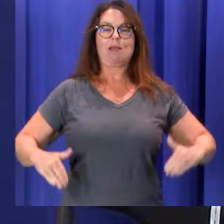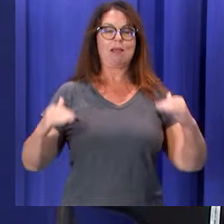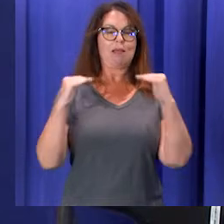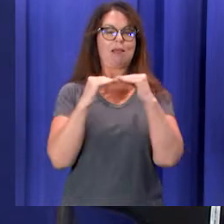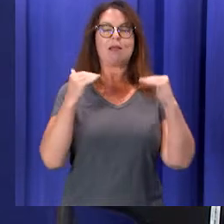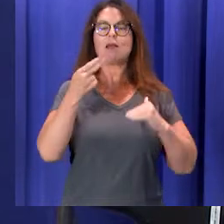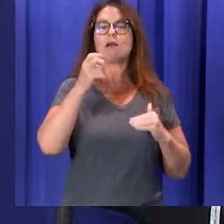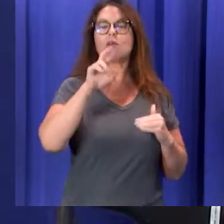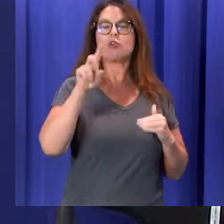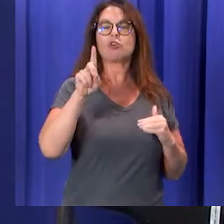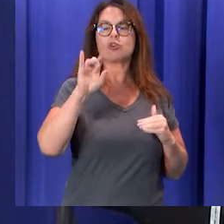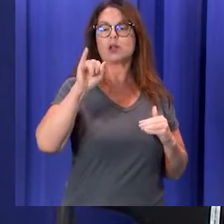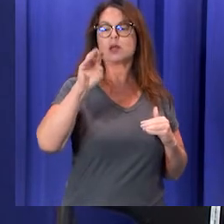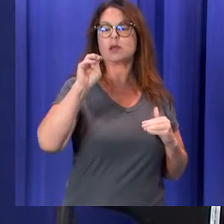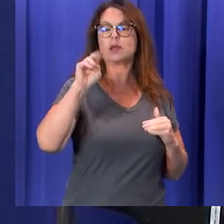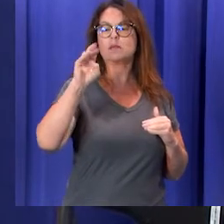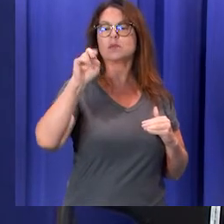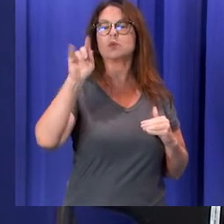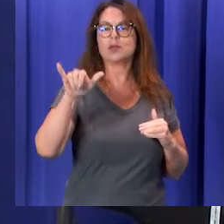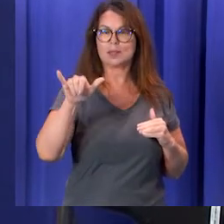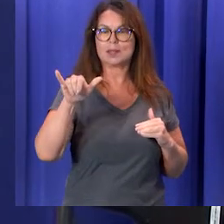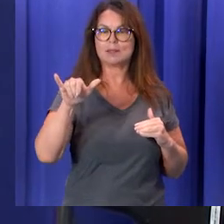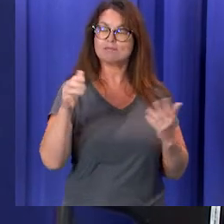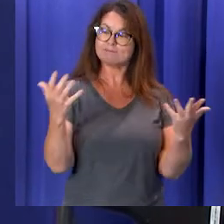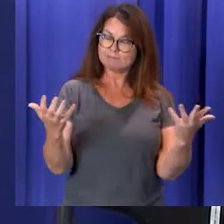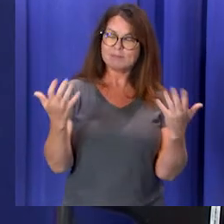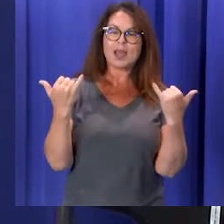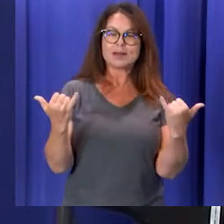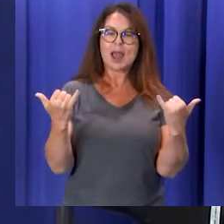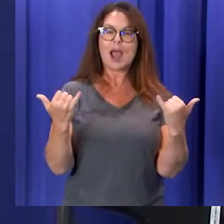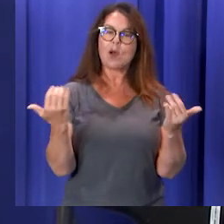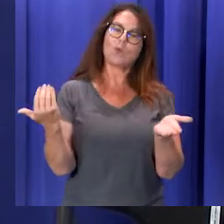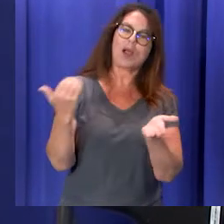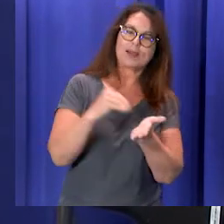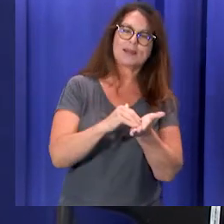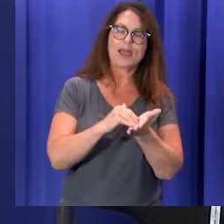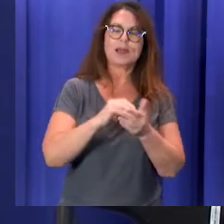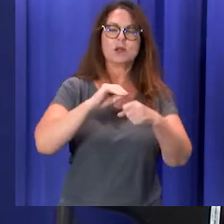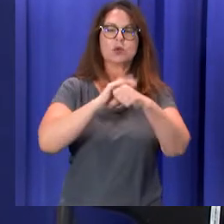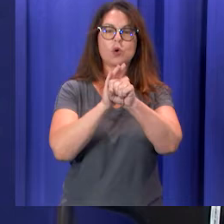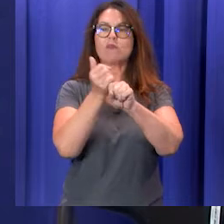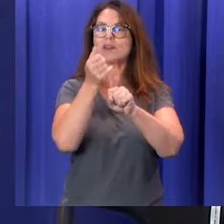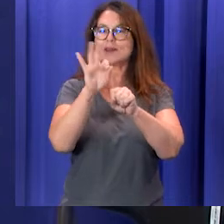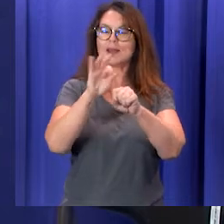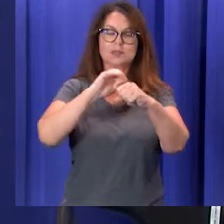We are currently experiencing another COVID-19 wave due to the Delta variant,